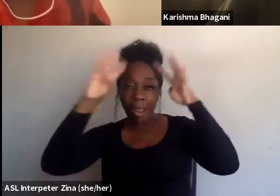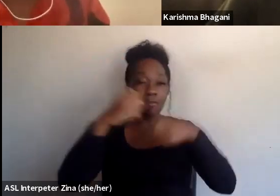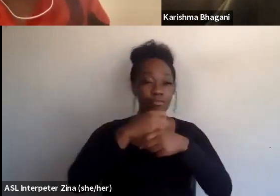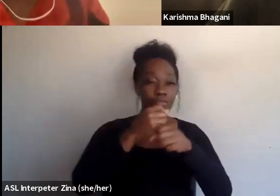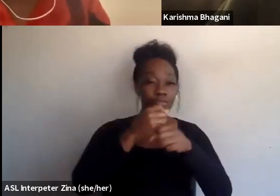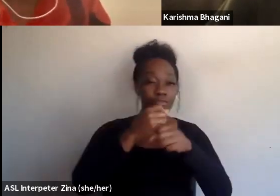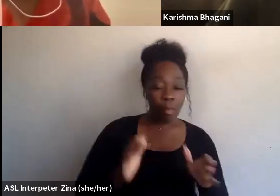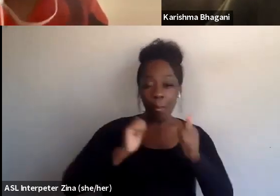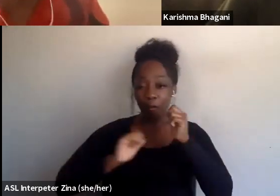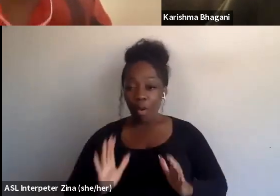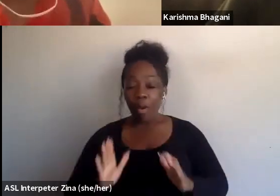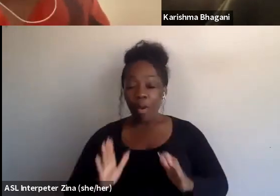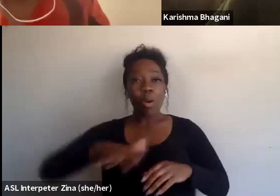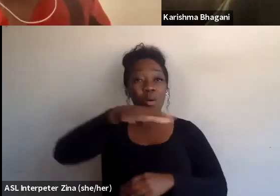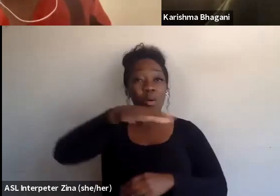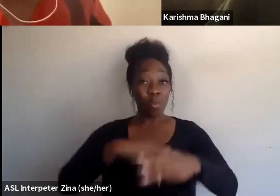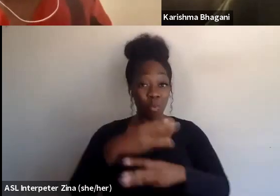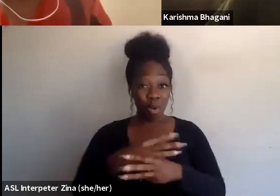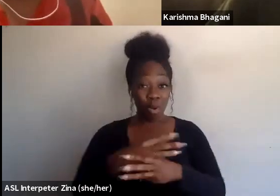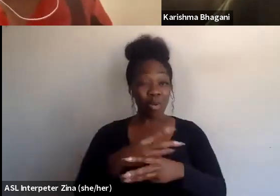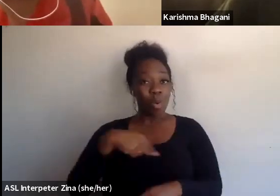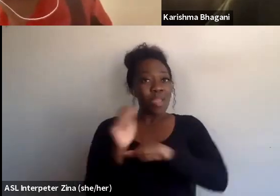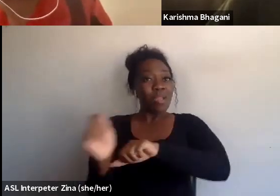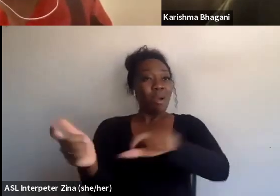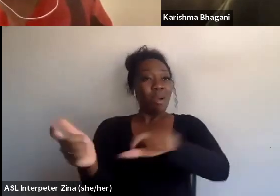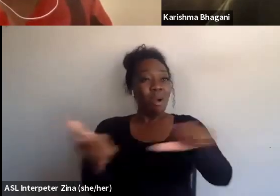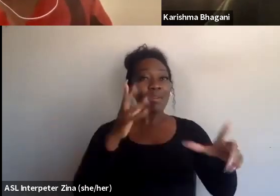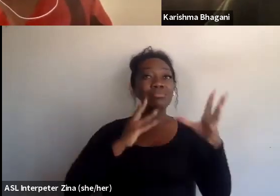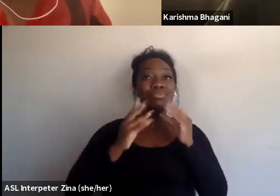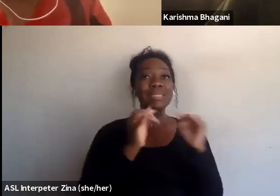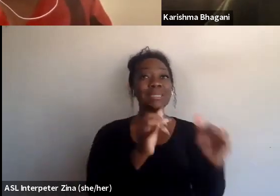through this pandemic together, it was really like,